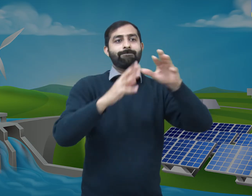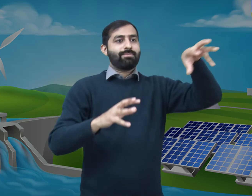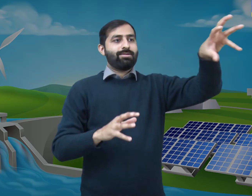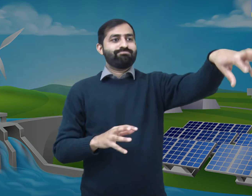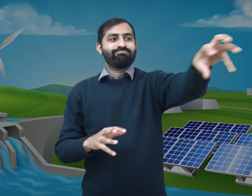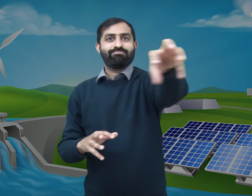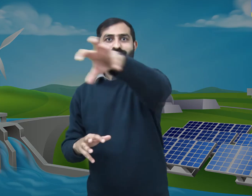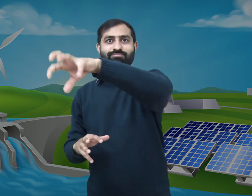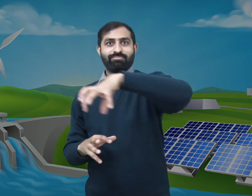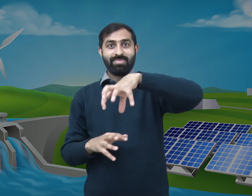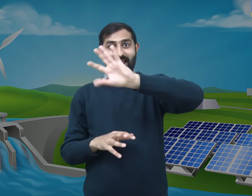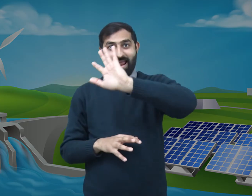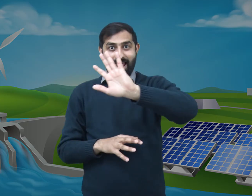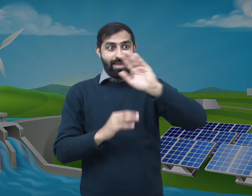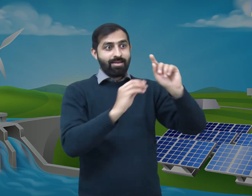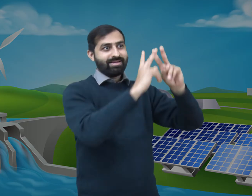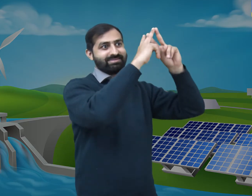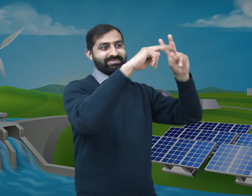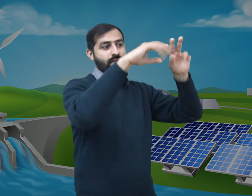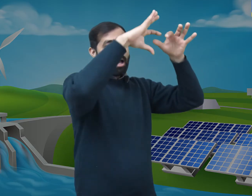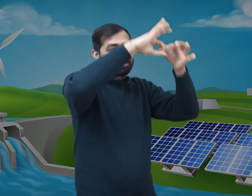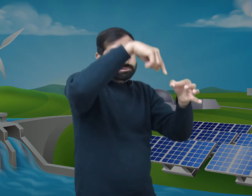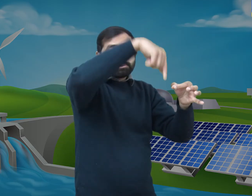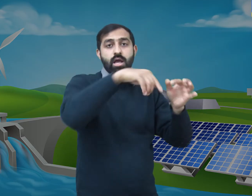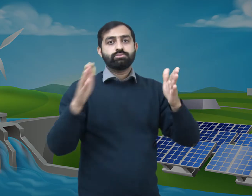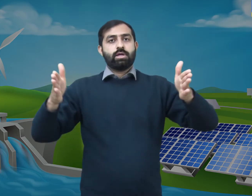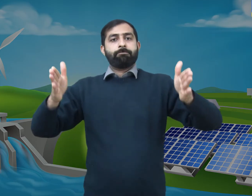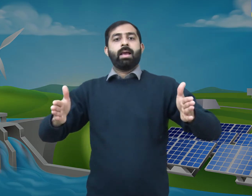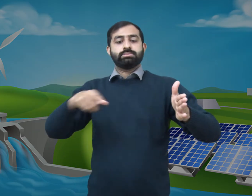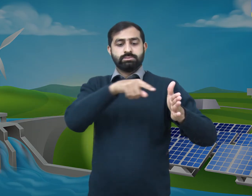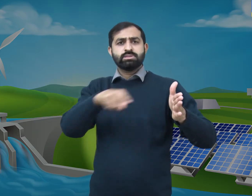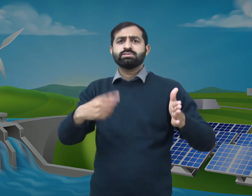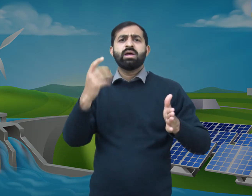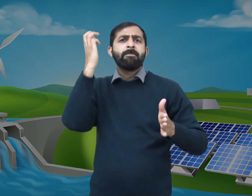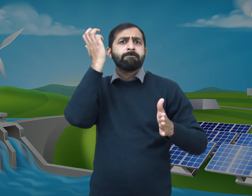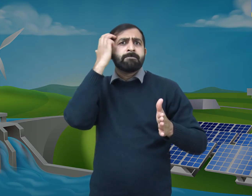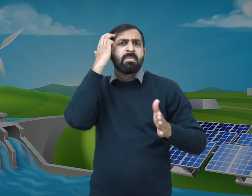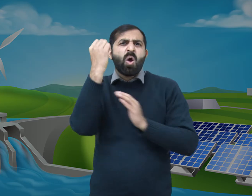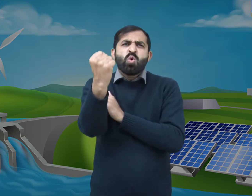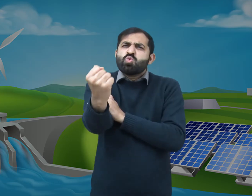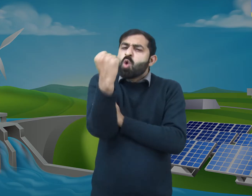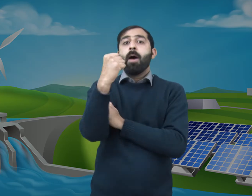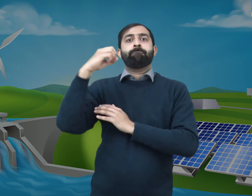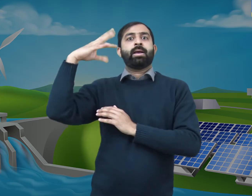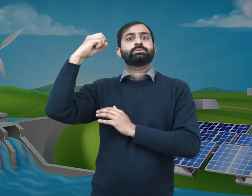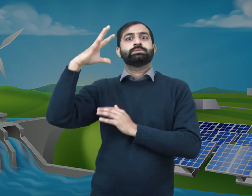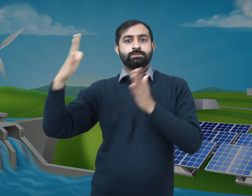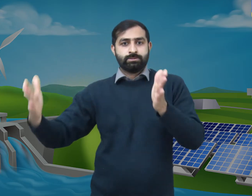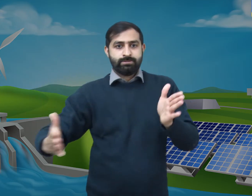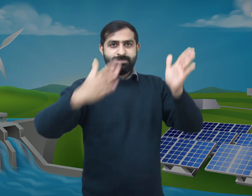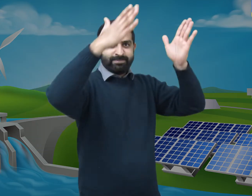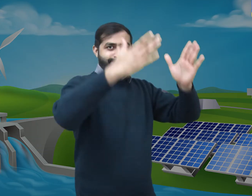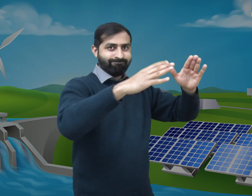The electrical charge goes through high voltage transmission lines that stretch across the country.